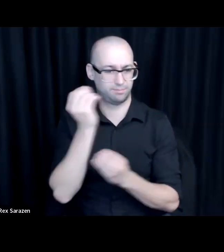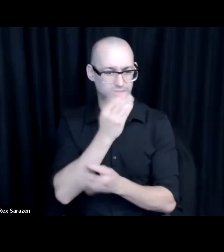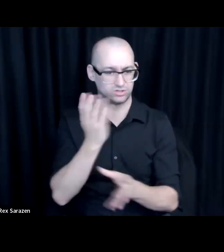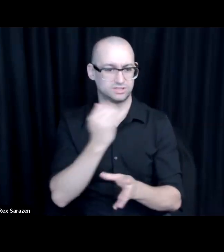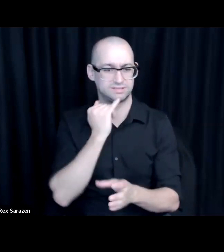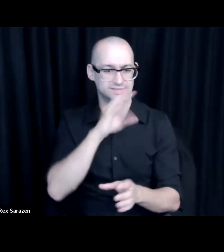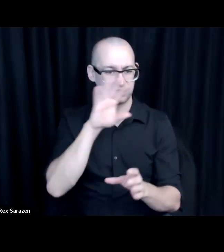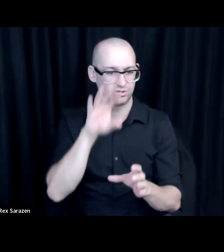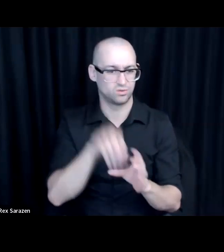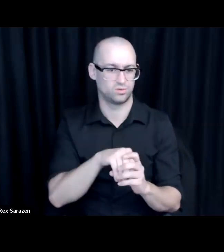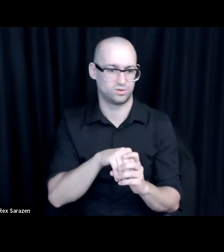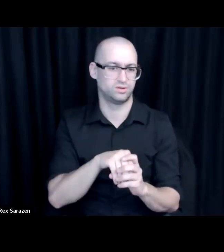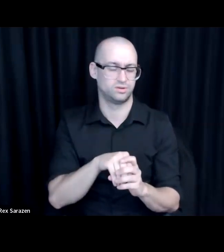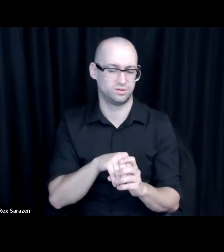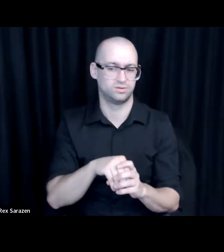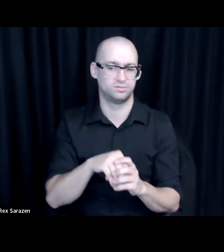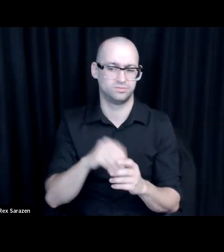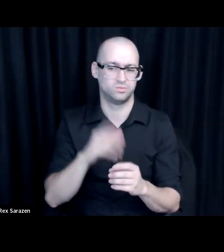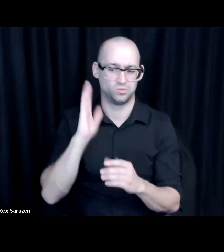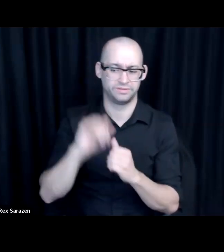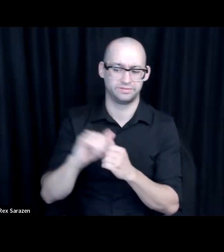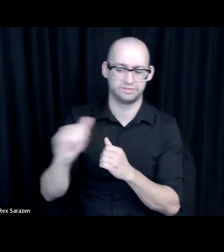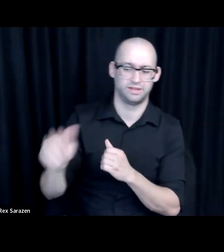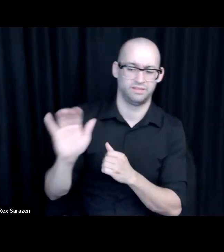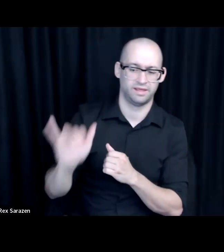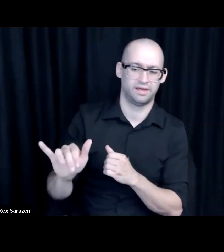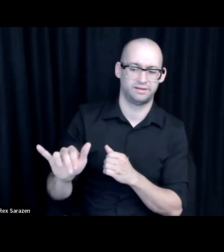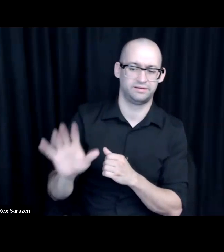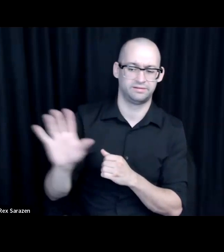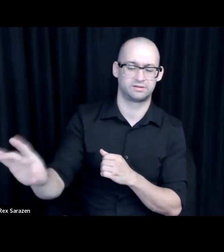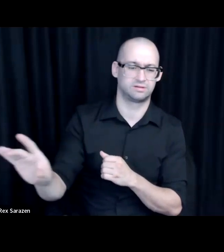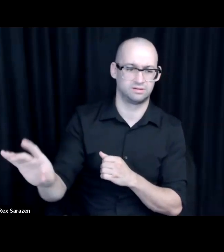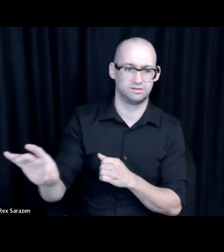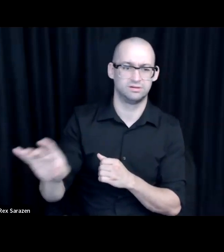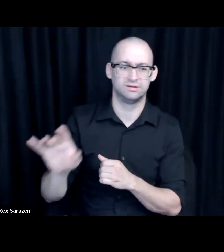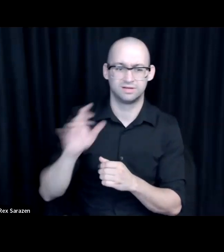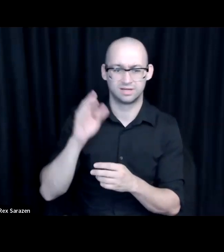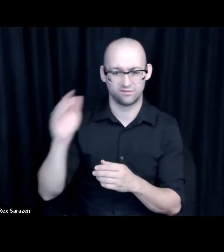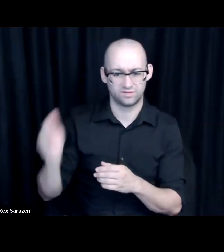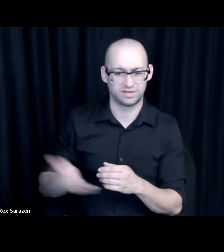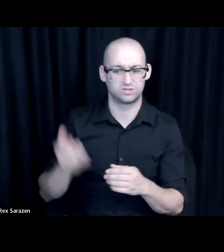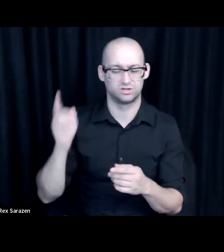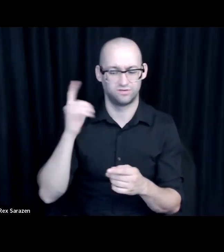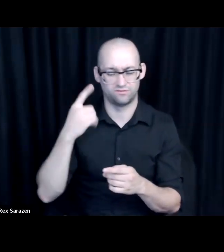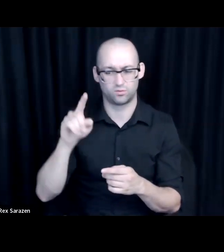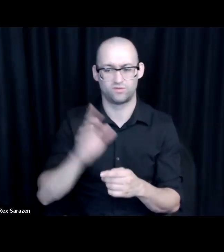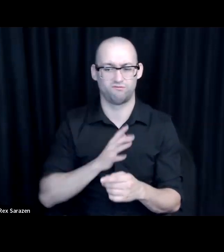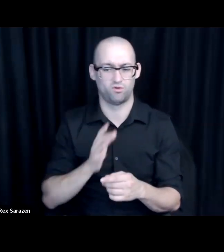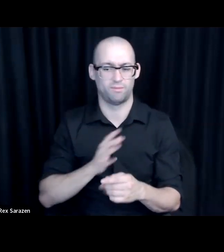that we'll send out, and we would extend that you know, invitation for a formal consultation on,